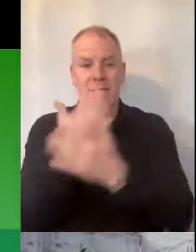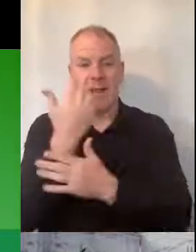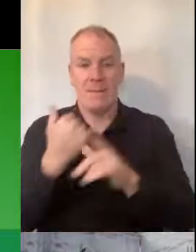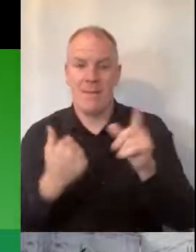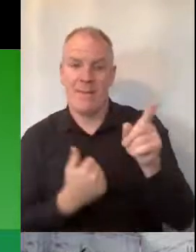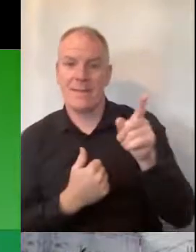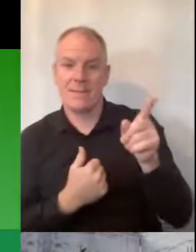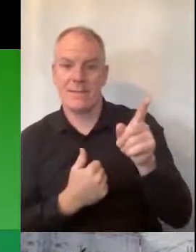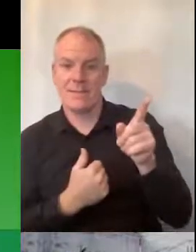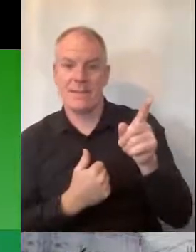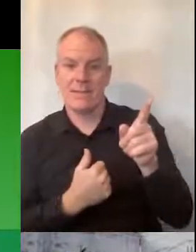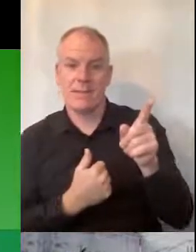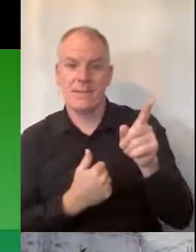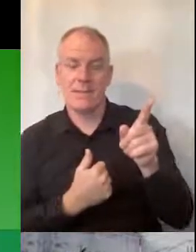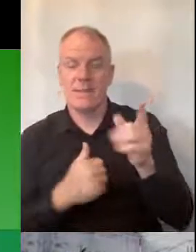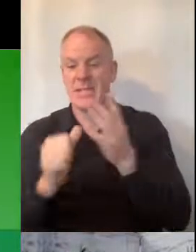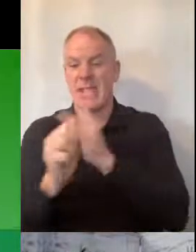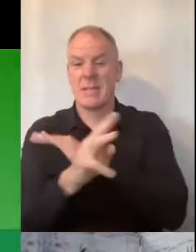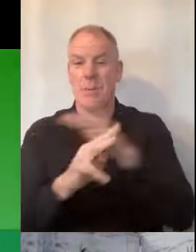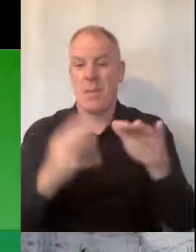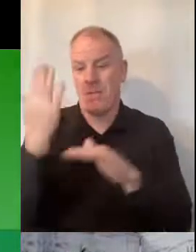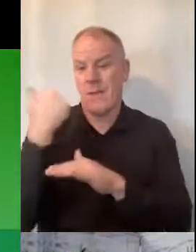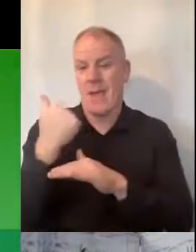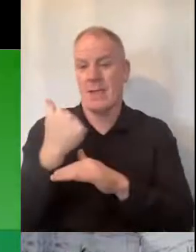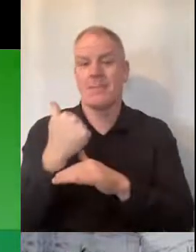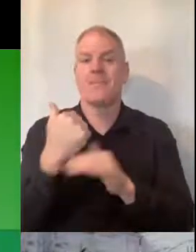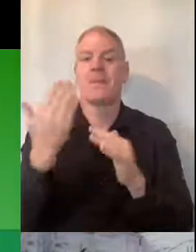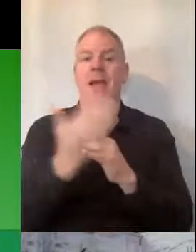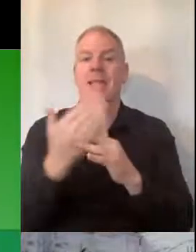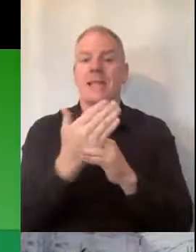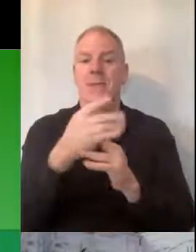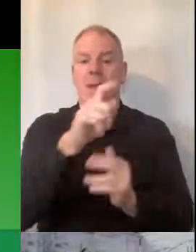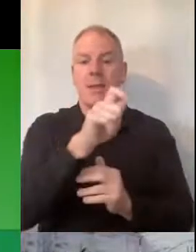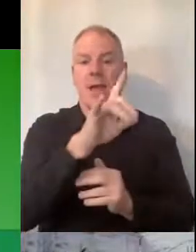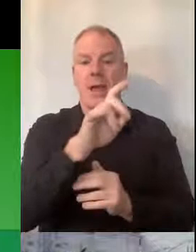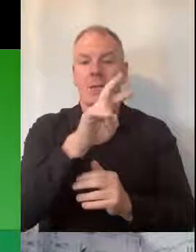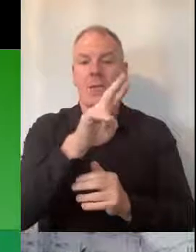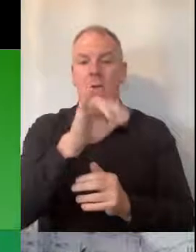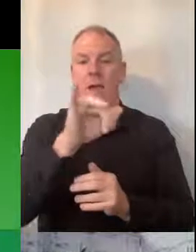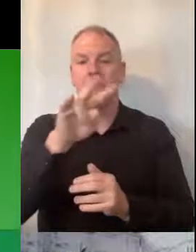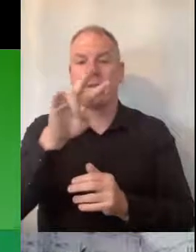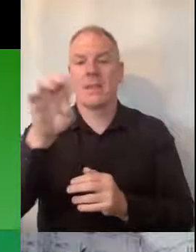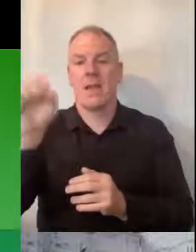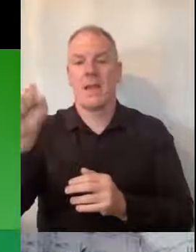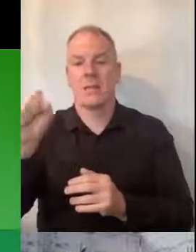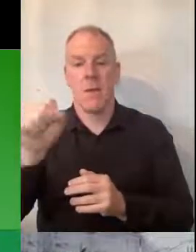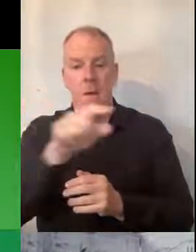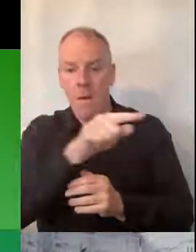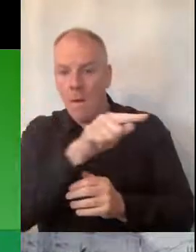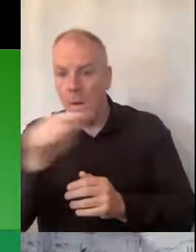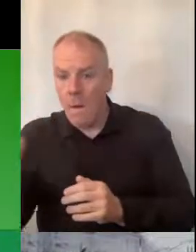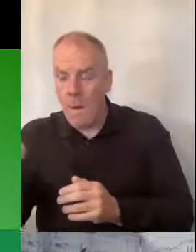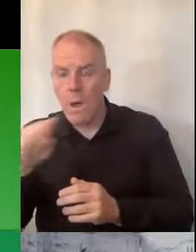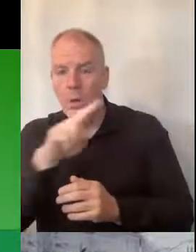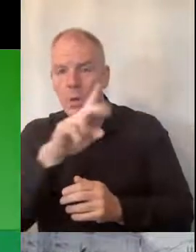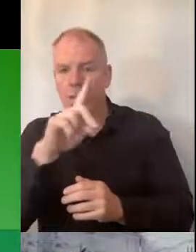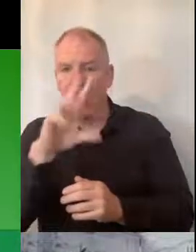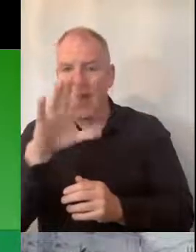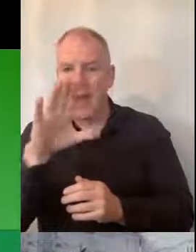I got about six months ago. Accessibility thrives and I really feel you can't have udl without accessibility